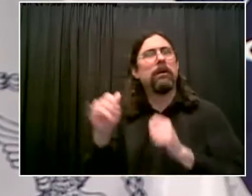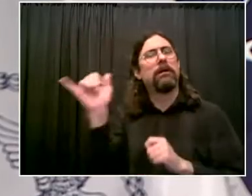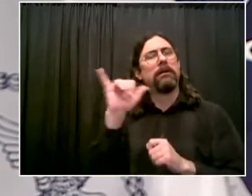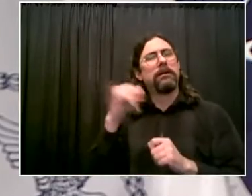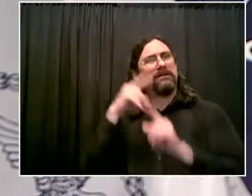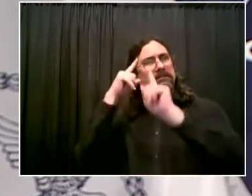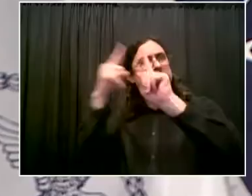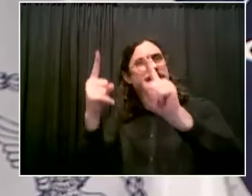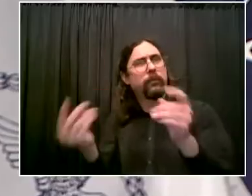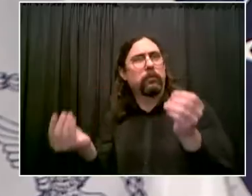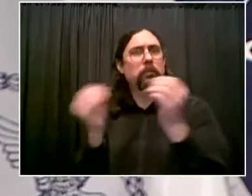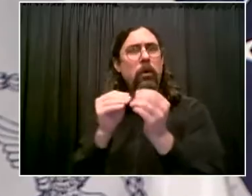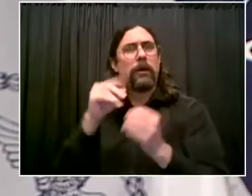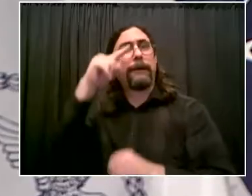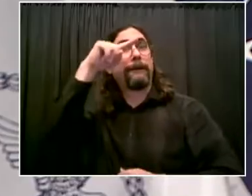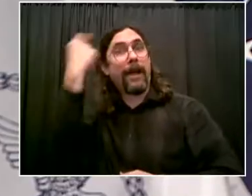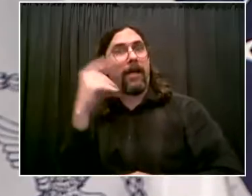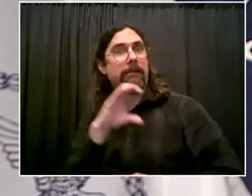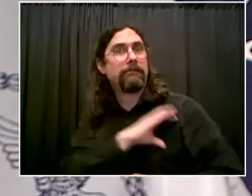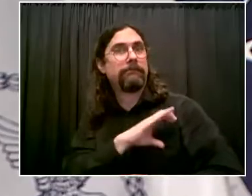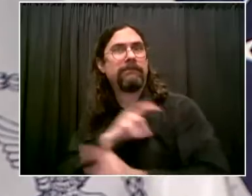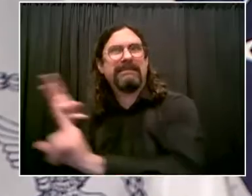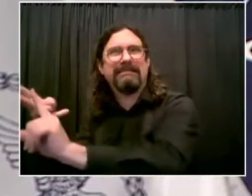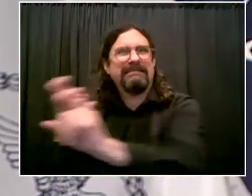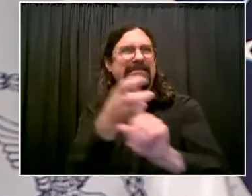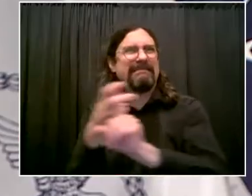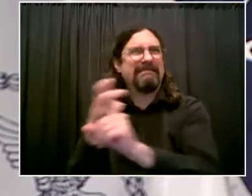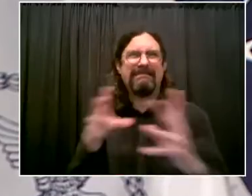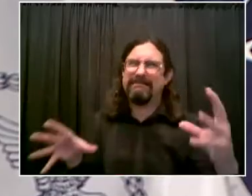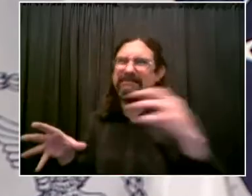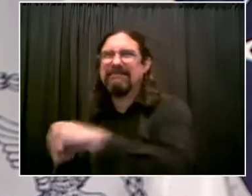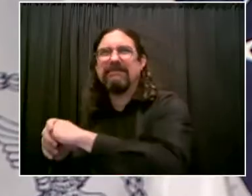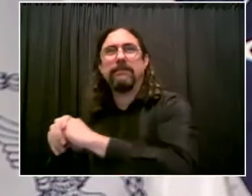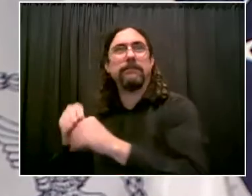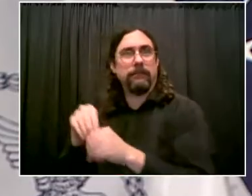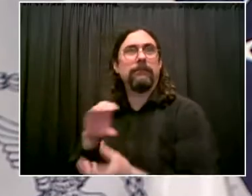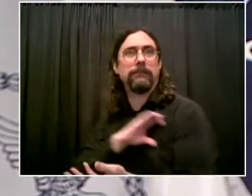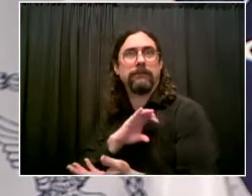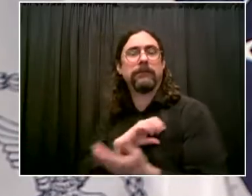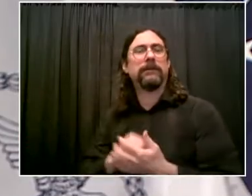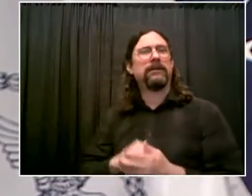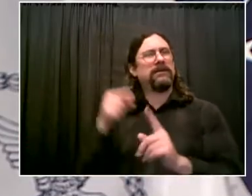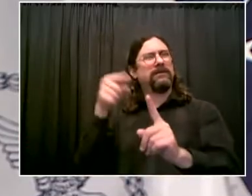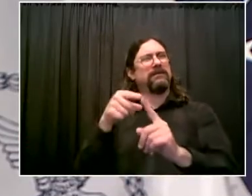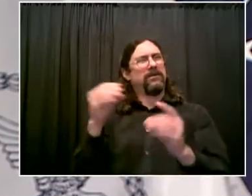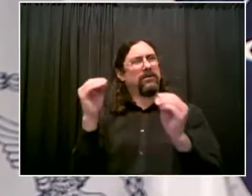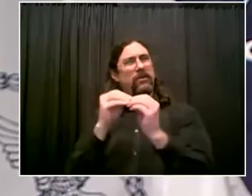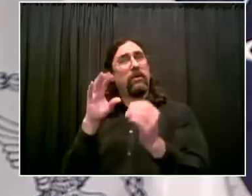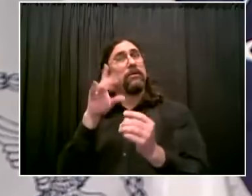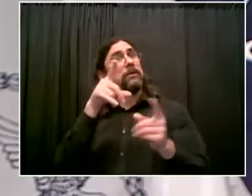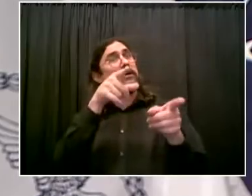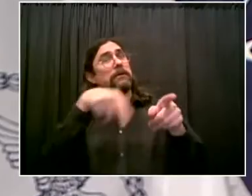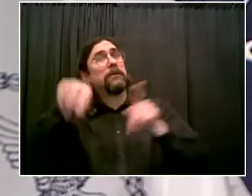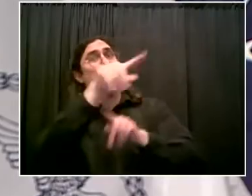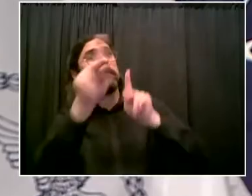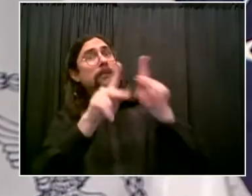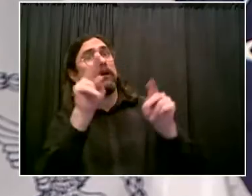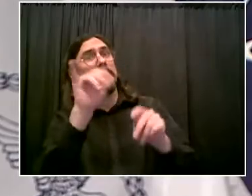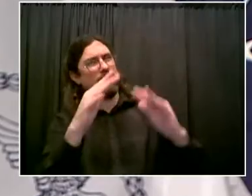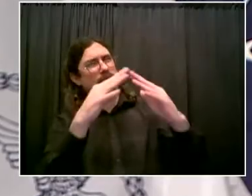THAT LOOKS MORE LIKE NEW YORK CITY INCLUDING THIS AMAZING RECRUITMENT EFFORT WE TALKED ABOUT A FEW DAYS AGO. FAVORING NEW YORK CITY